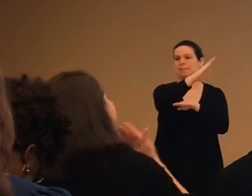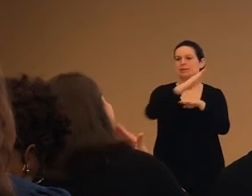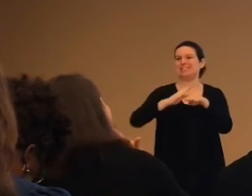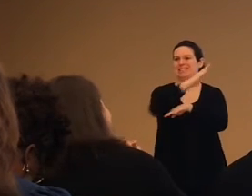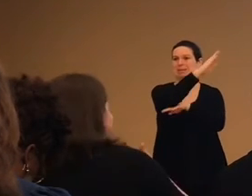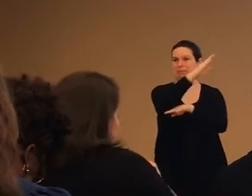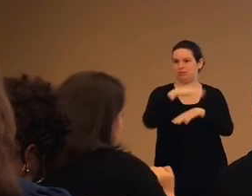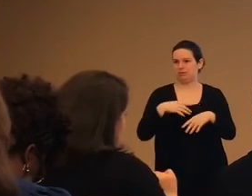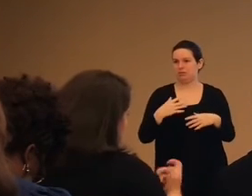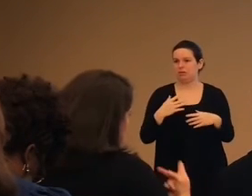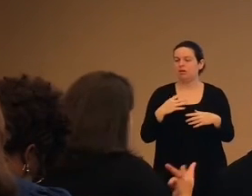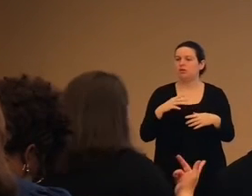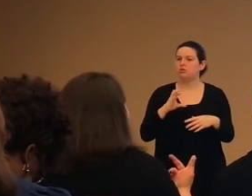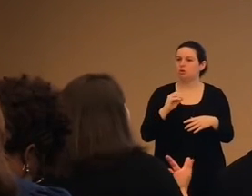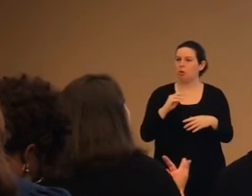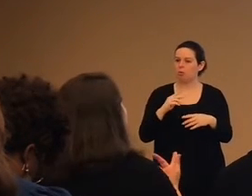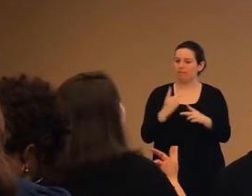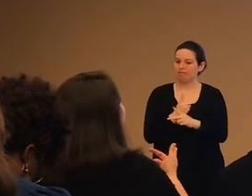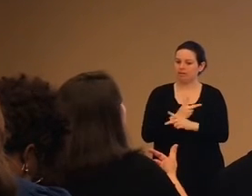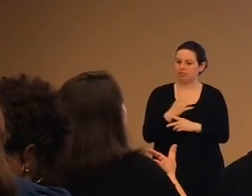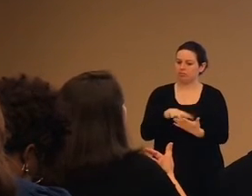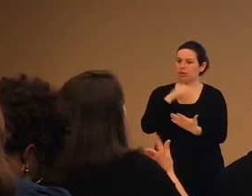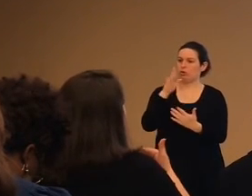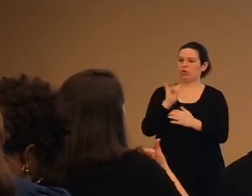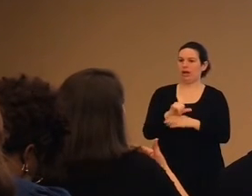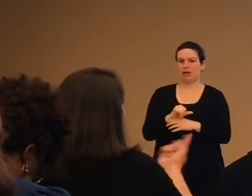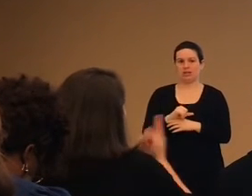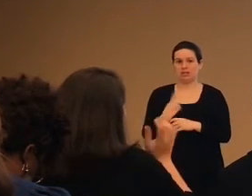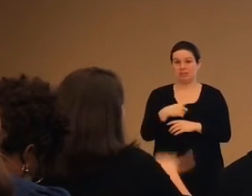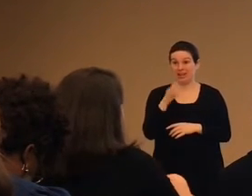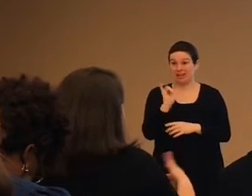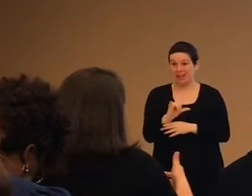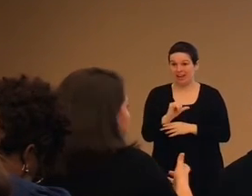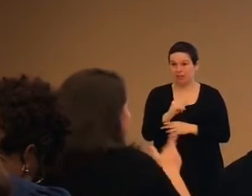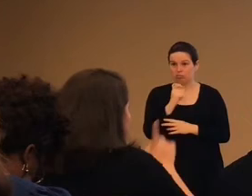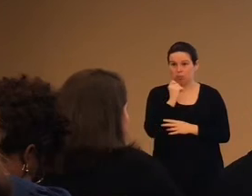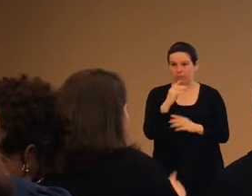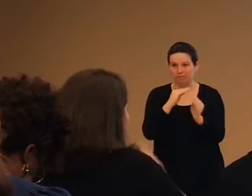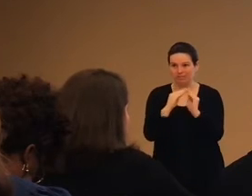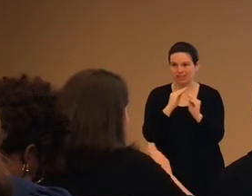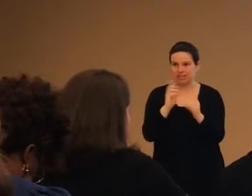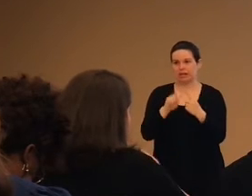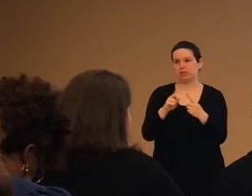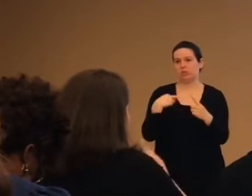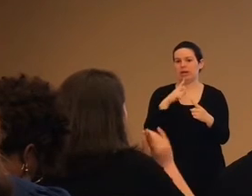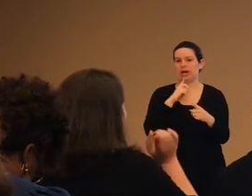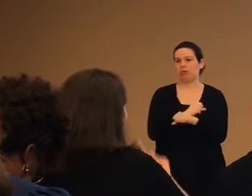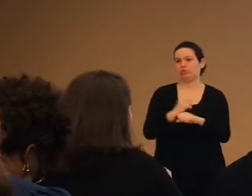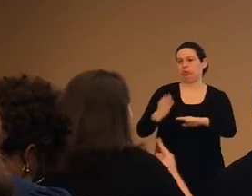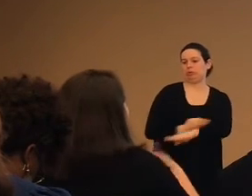So we figured that something like that is not going to be fixed until we remodel what she knows when that will happen